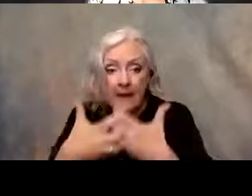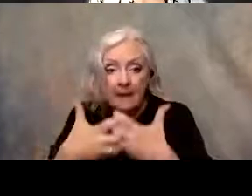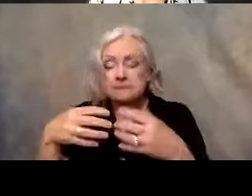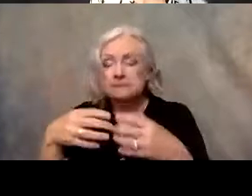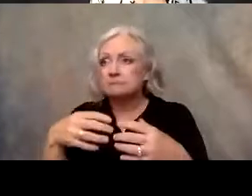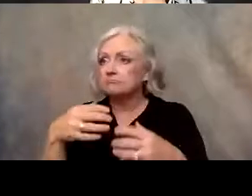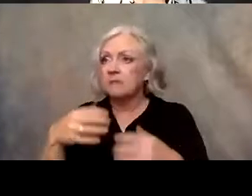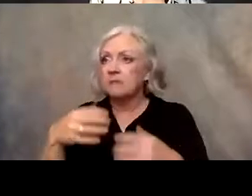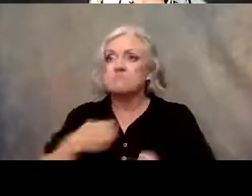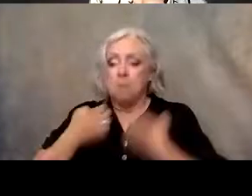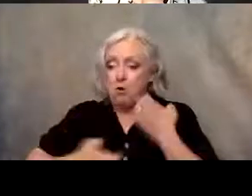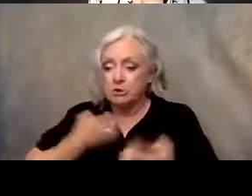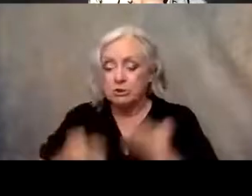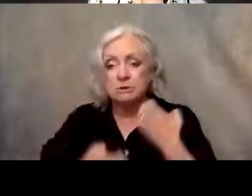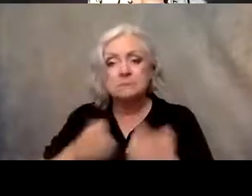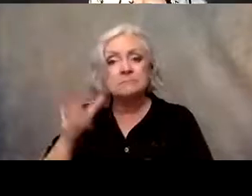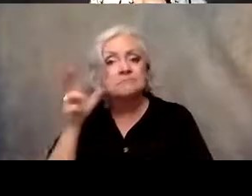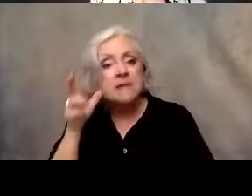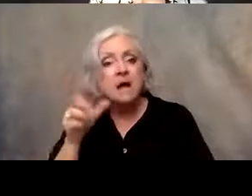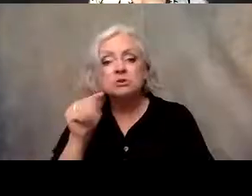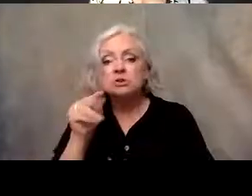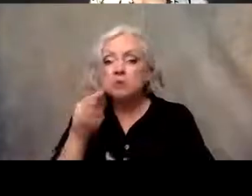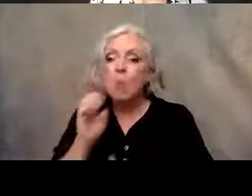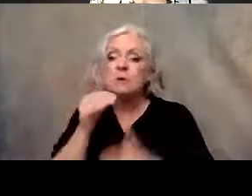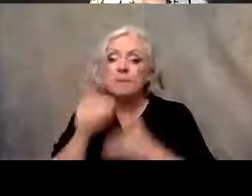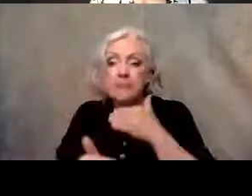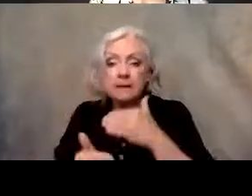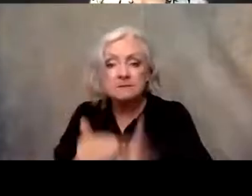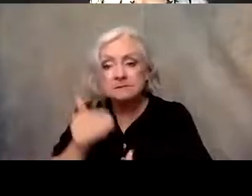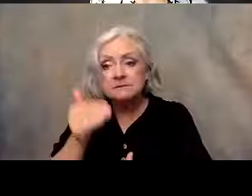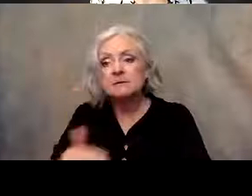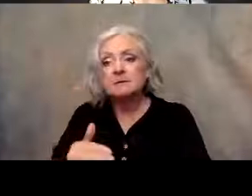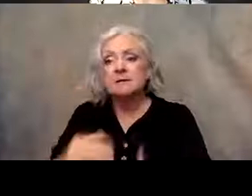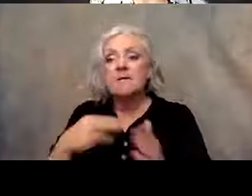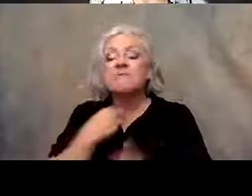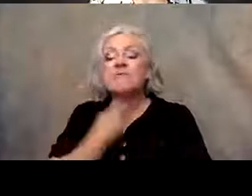and the pacing and voices are selected to match the character demographics.